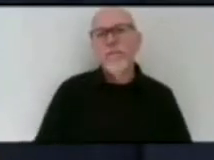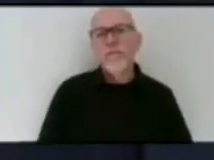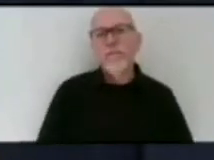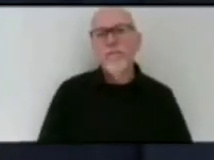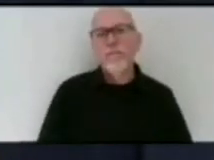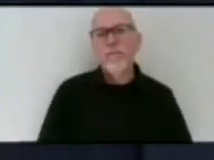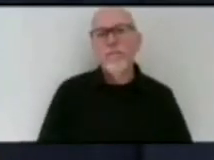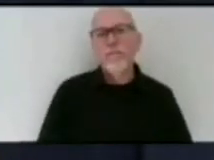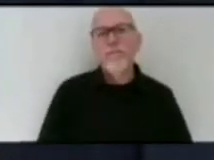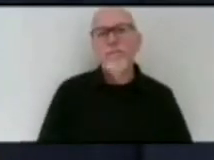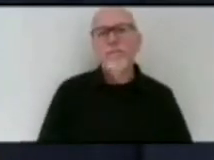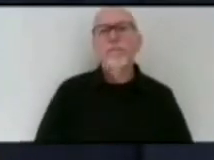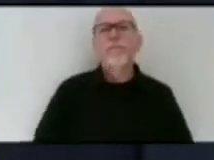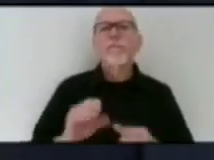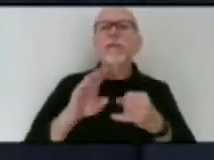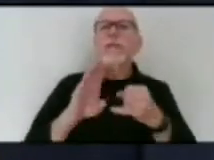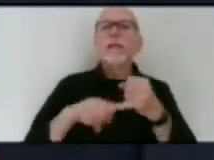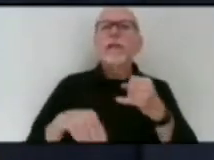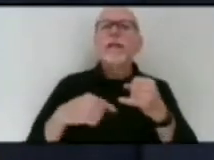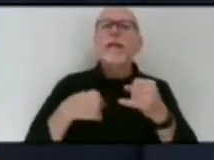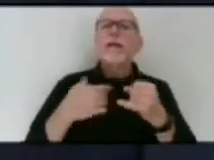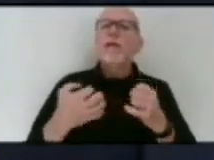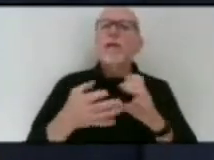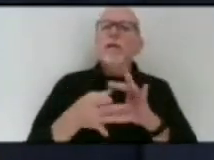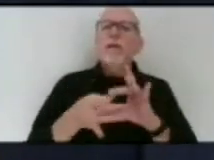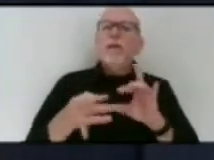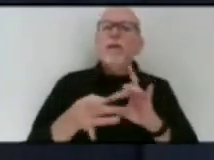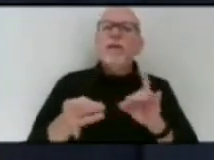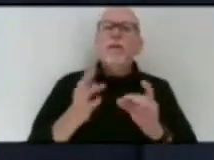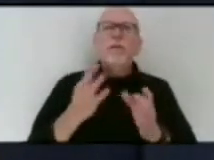and lastly, let me just say, Let me repeat myself. Get tested.